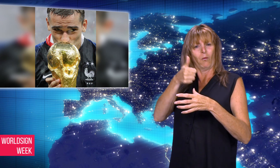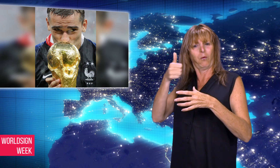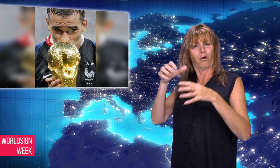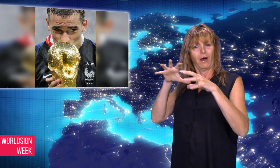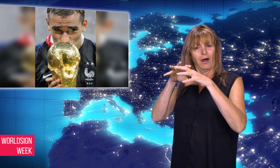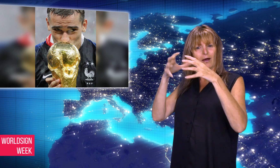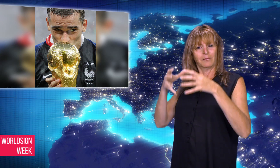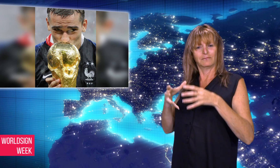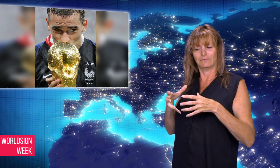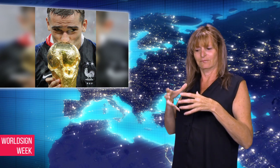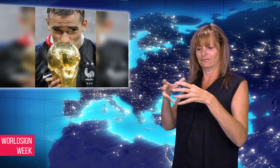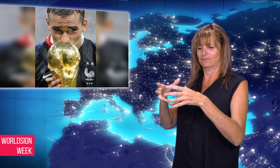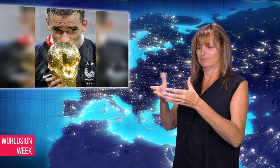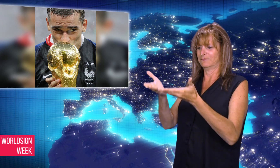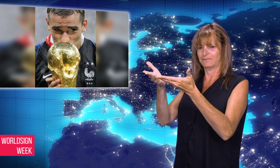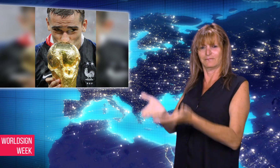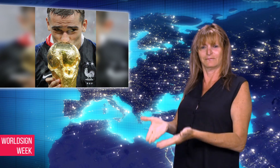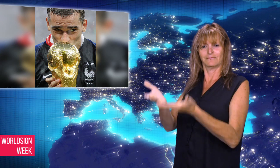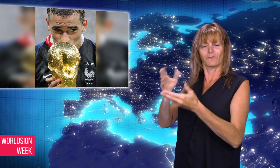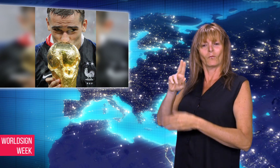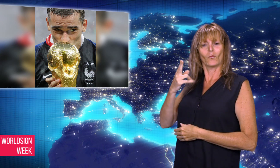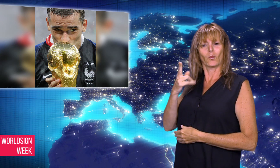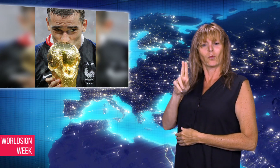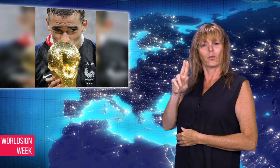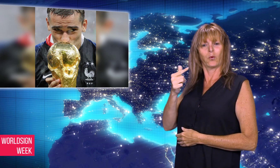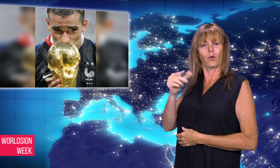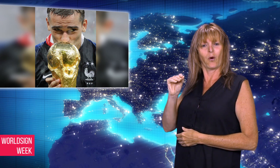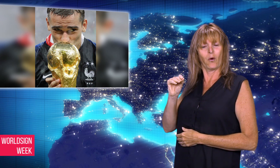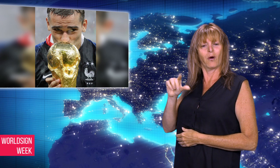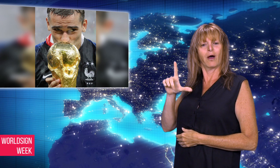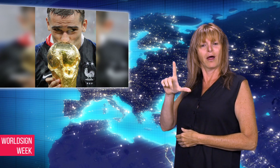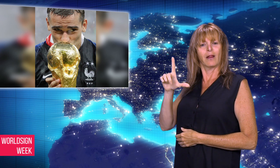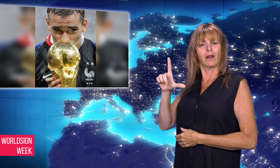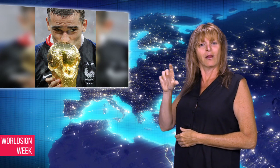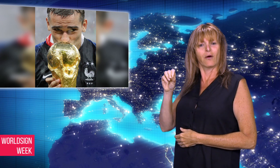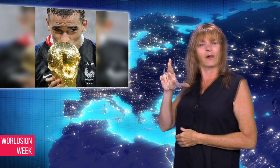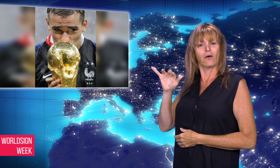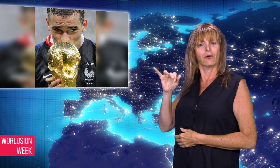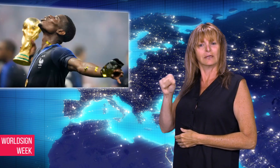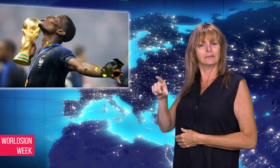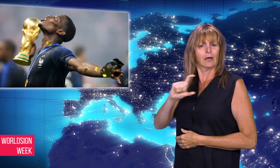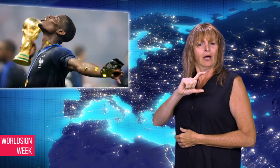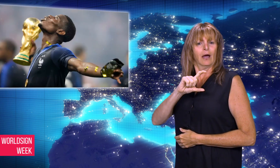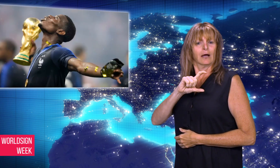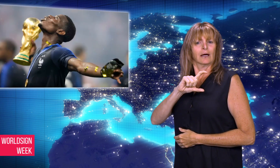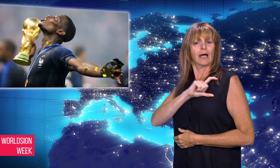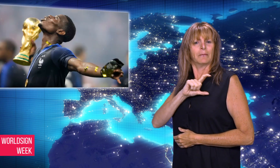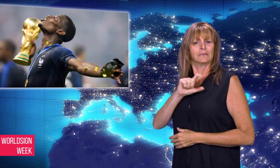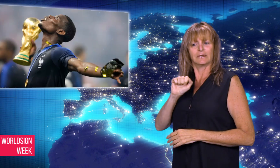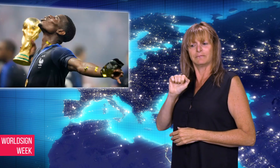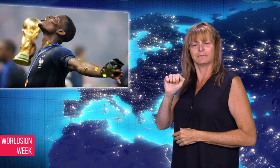the team and its coach revelled in their victory around the stadium. A